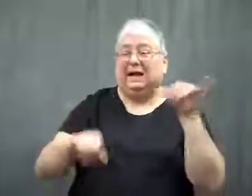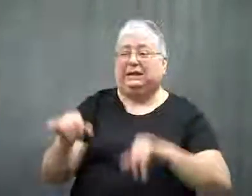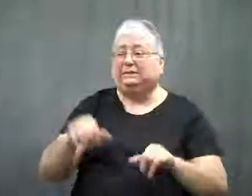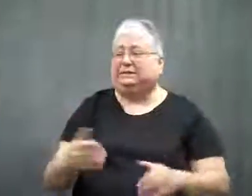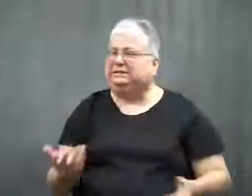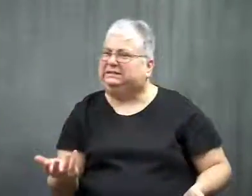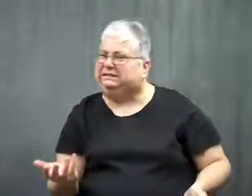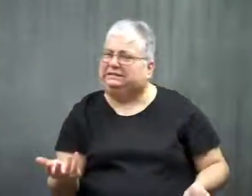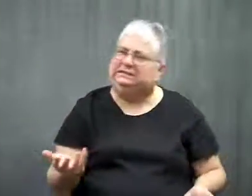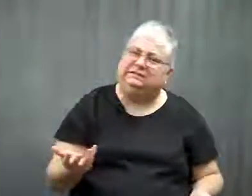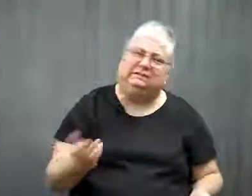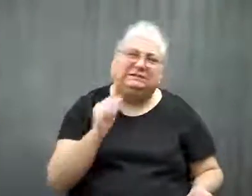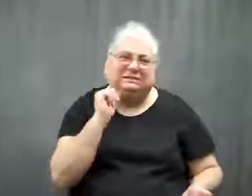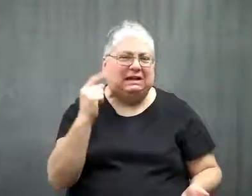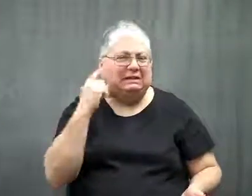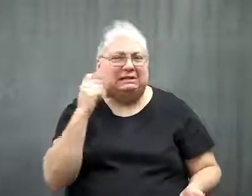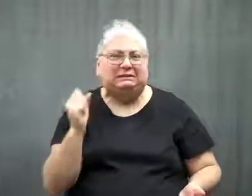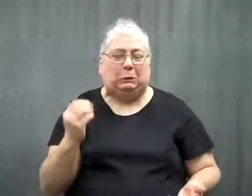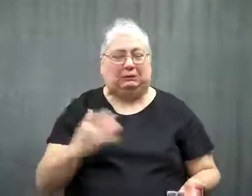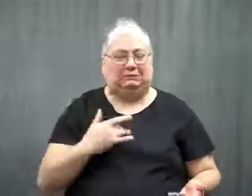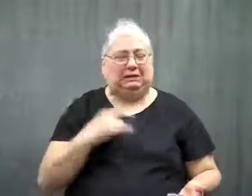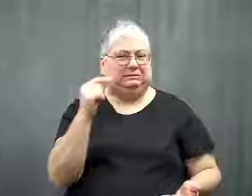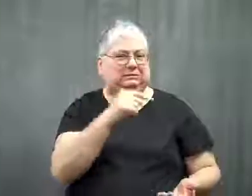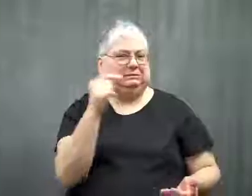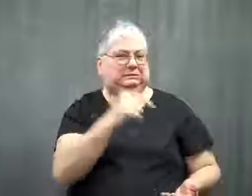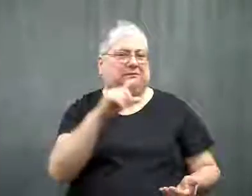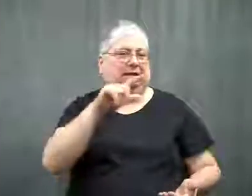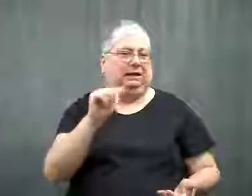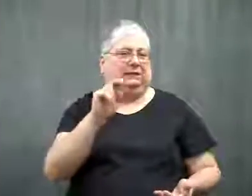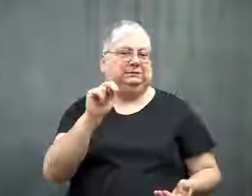Scientists are doubtful and tend to think that the La Nina is a more likely source.